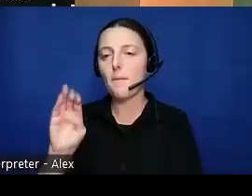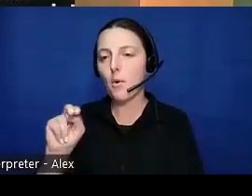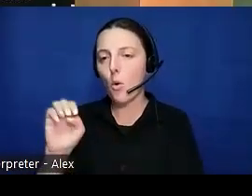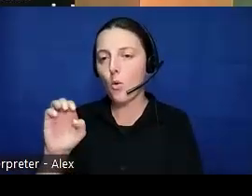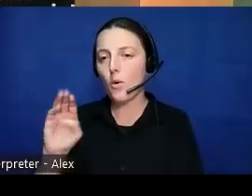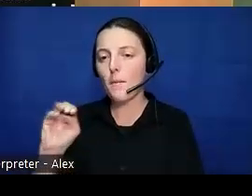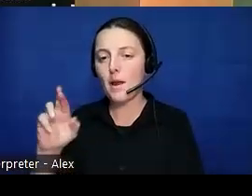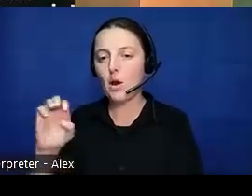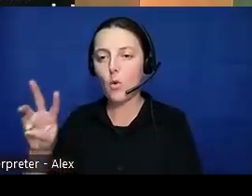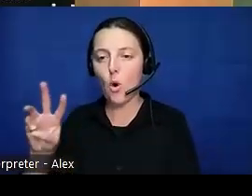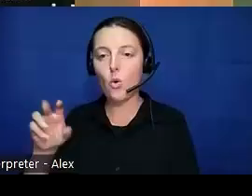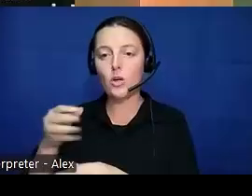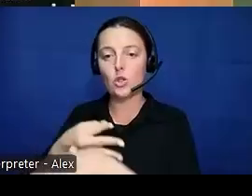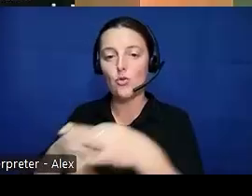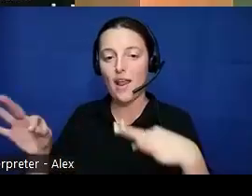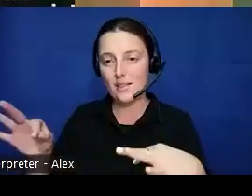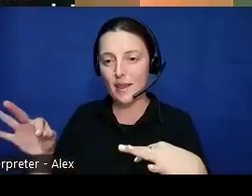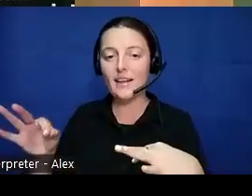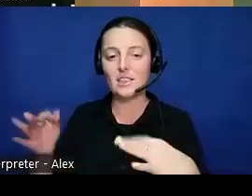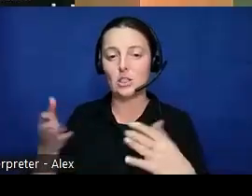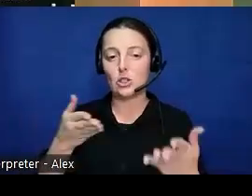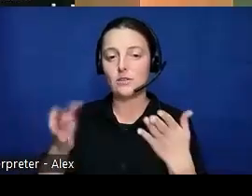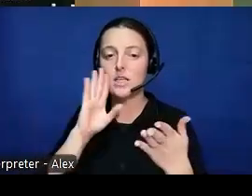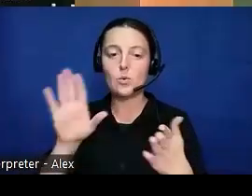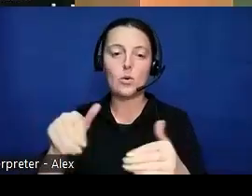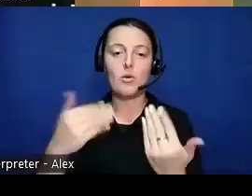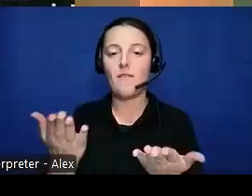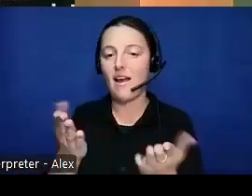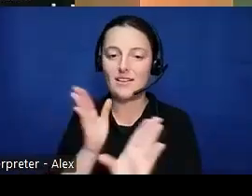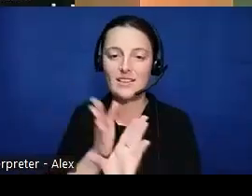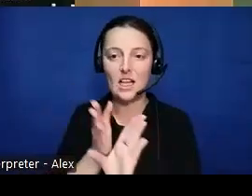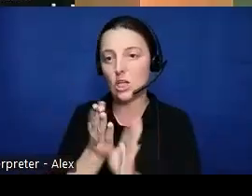right? And it's just so variable, right? So, you have a sort of mandate from professional society